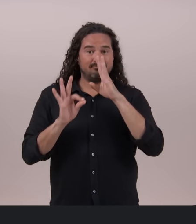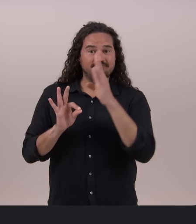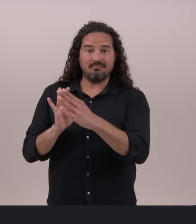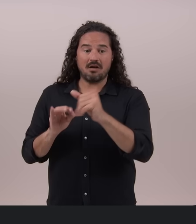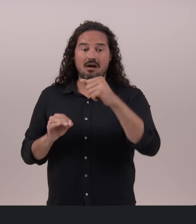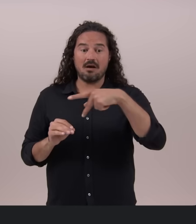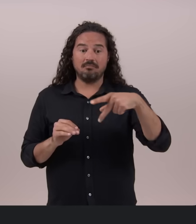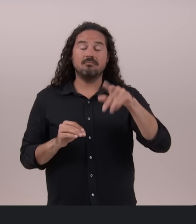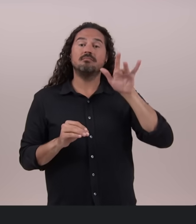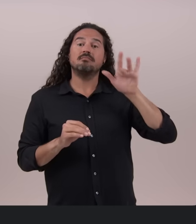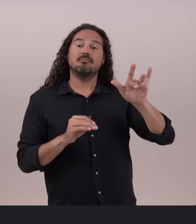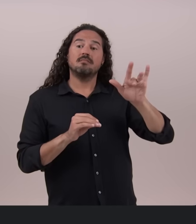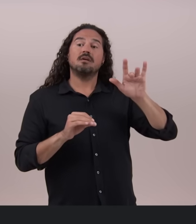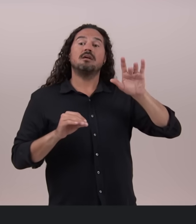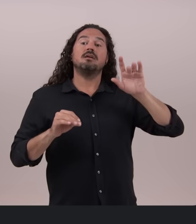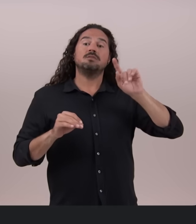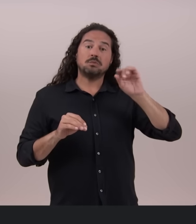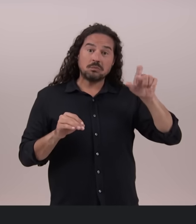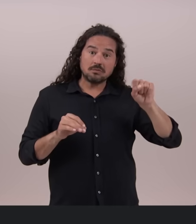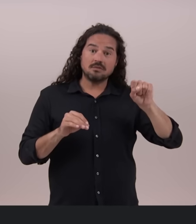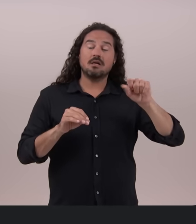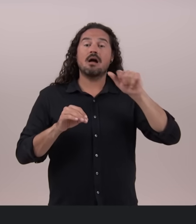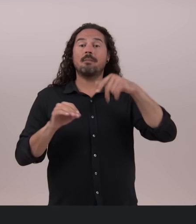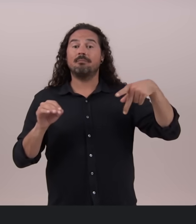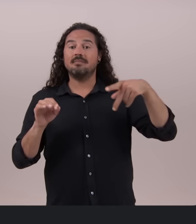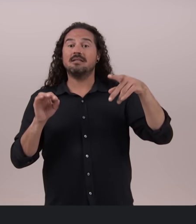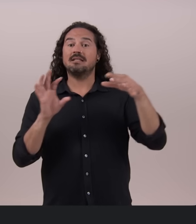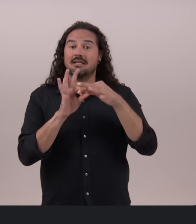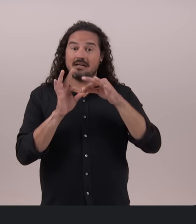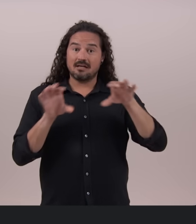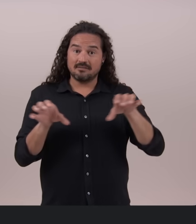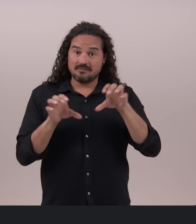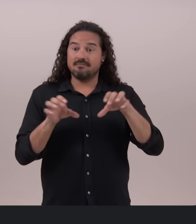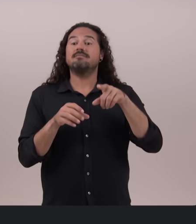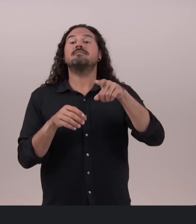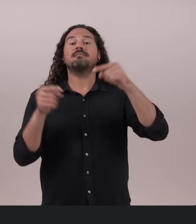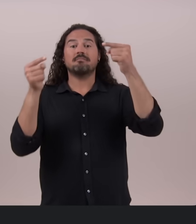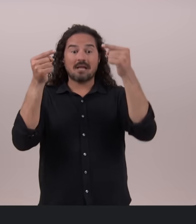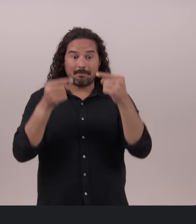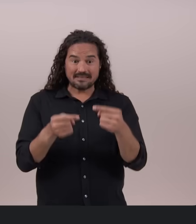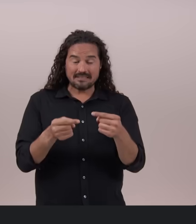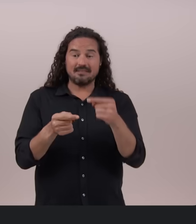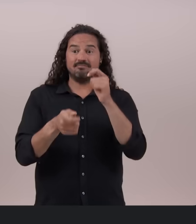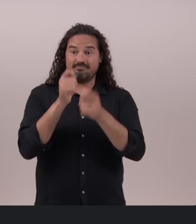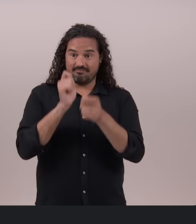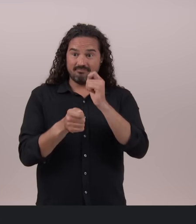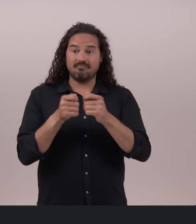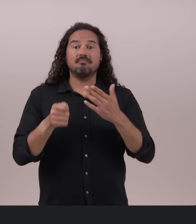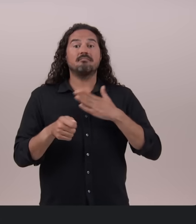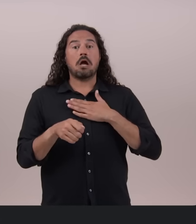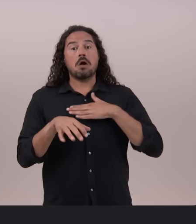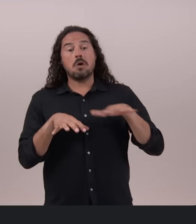open the URL mapping editor, and then I have my host stuff background demo, and then I can select,